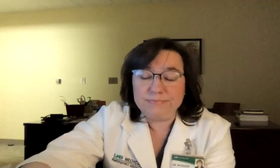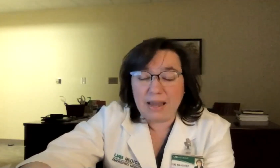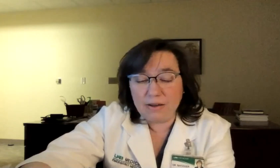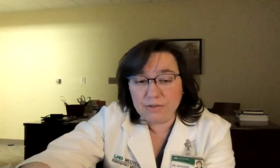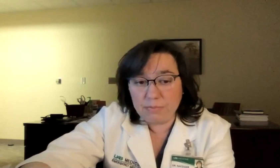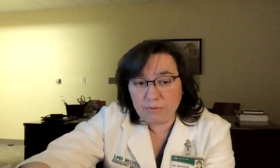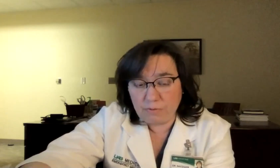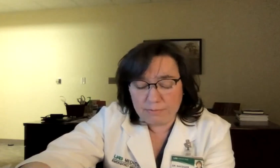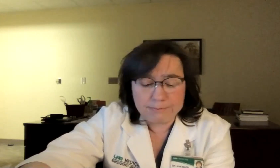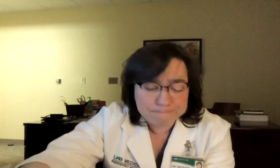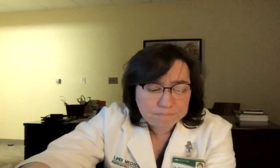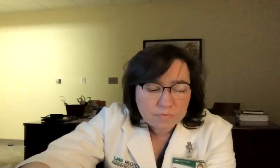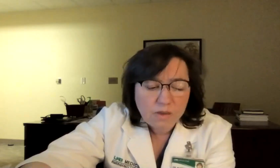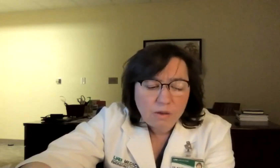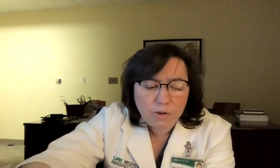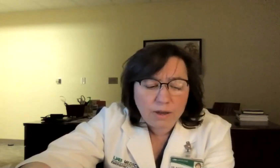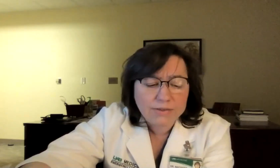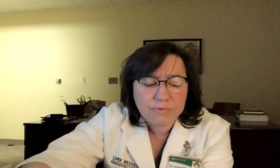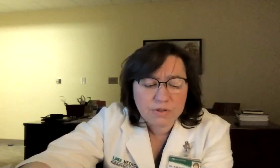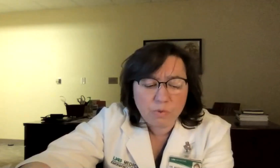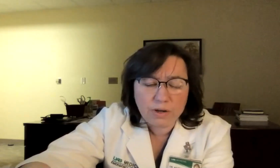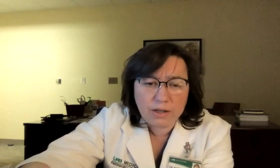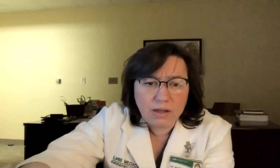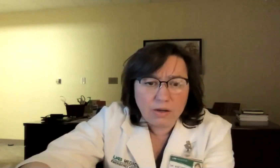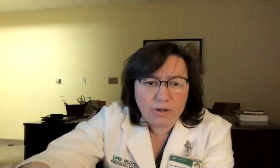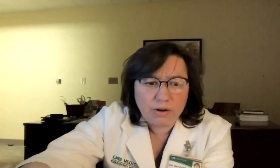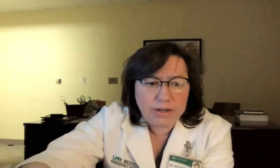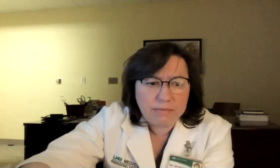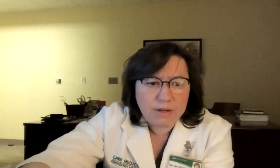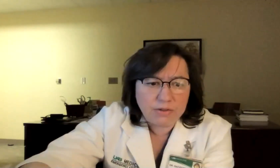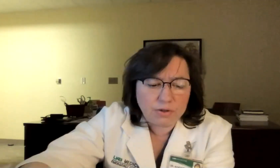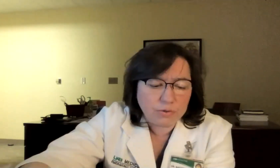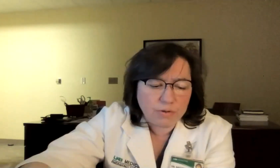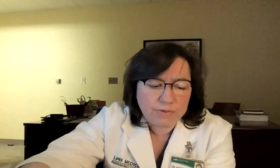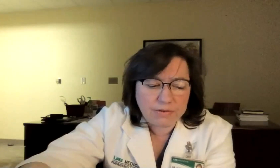how's it performed well as of this morning we'd already administered twelve thousand